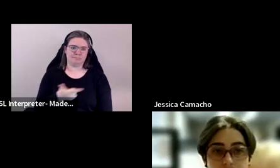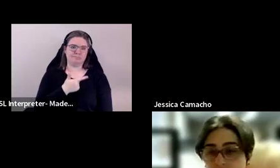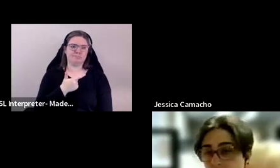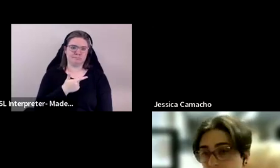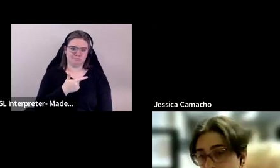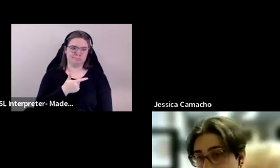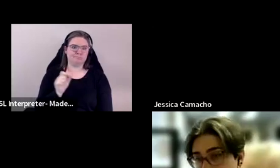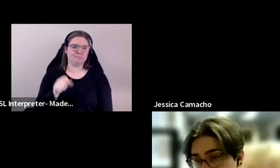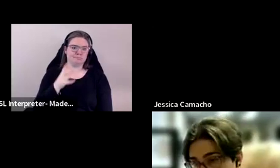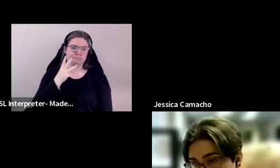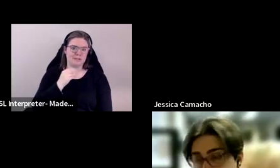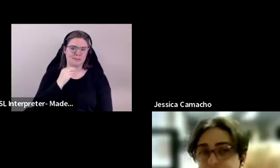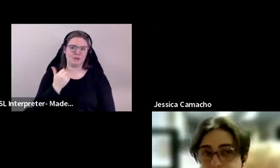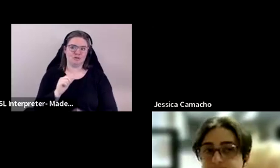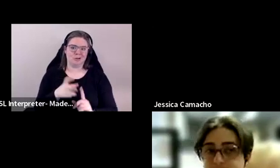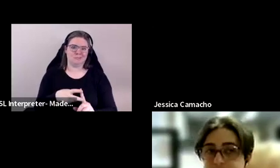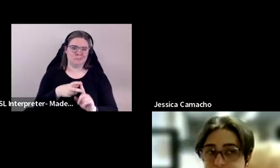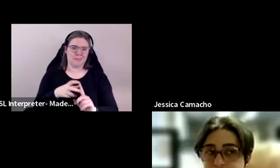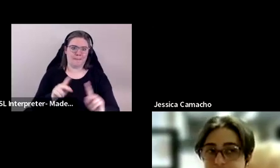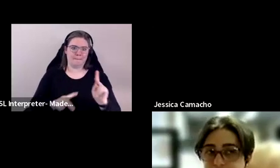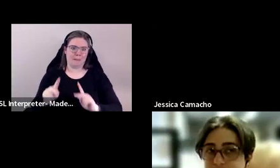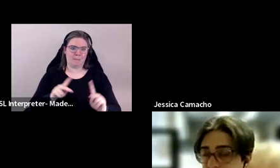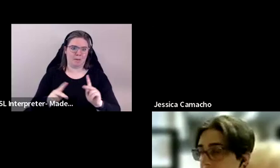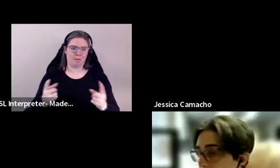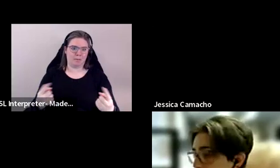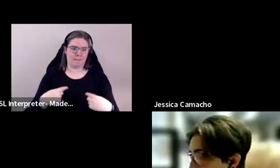Don Dew: people to attend it's like people don't